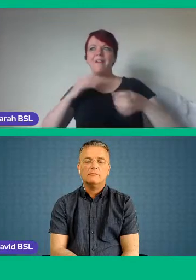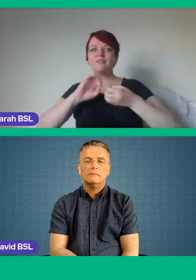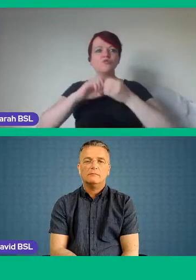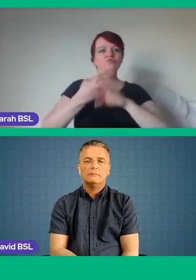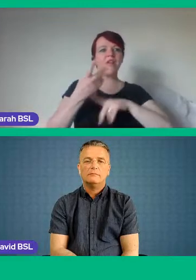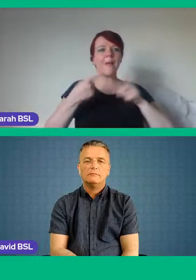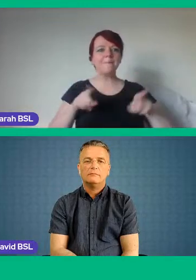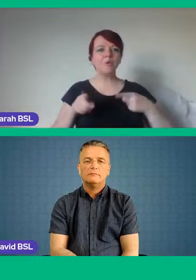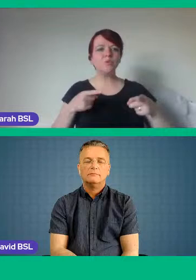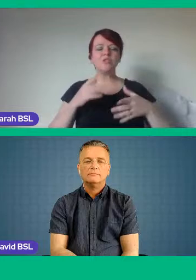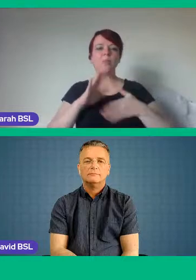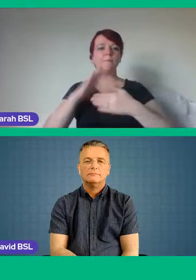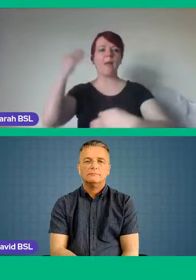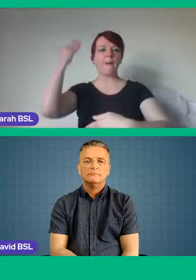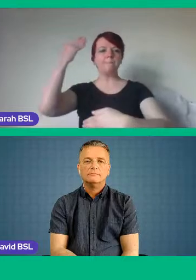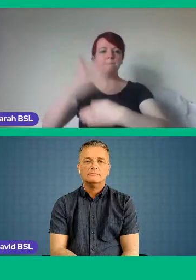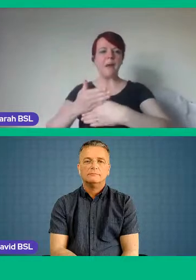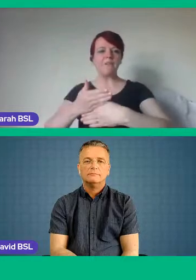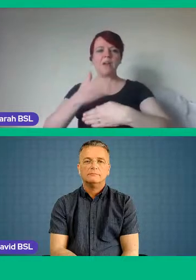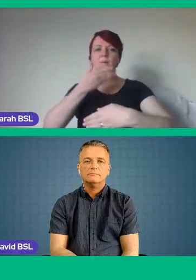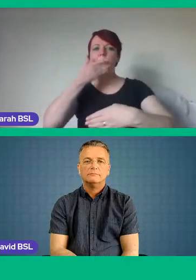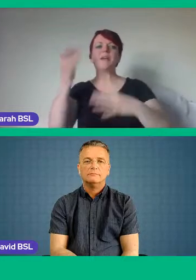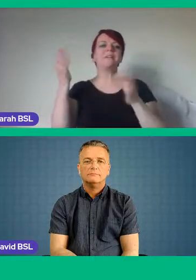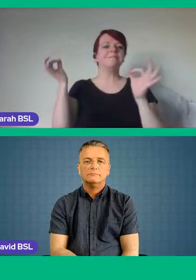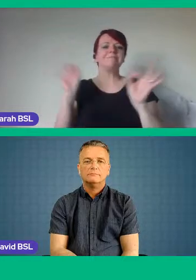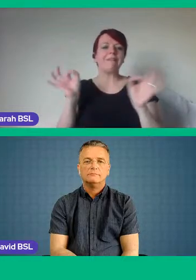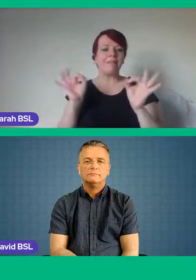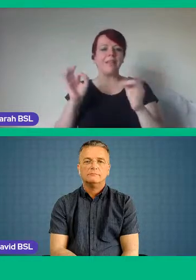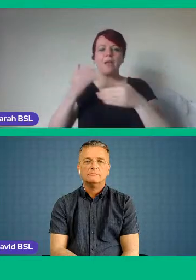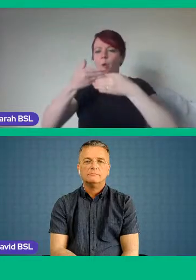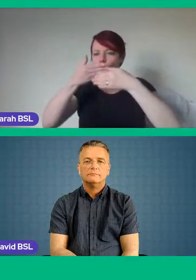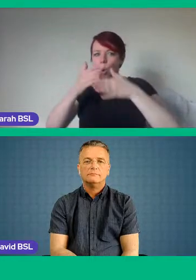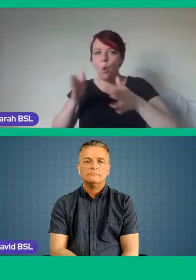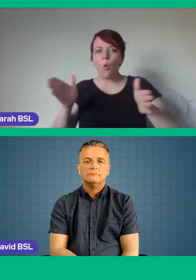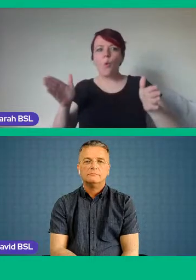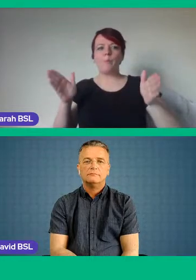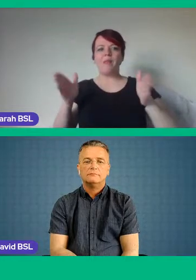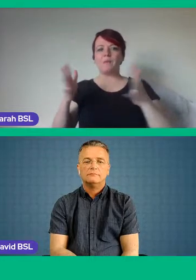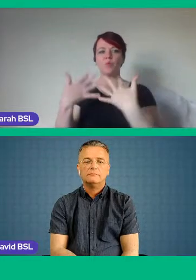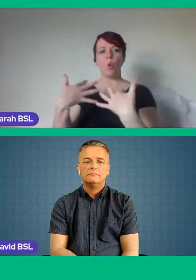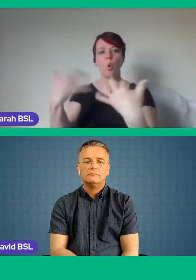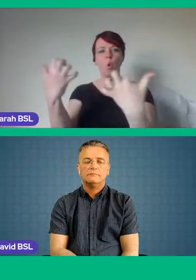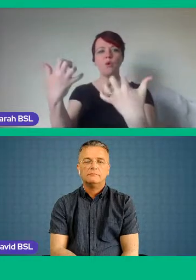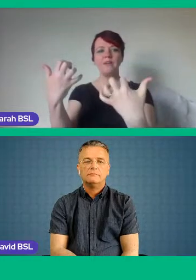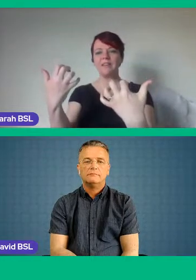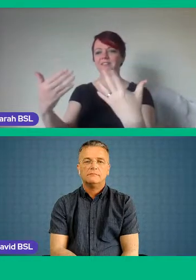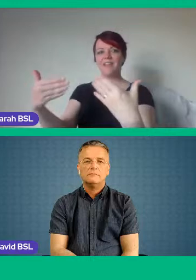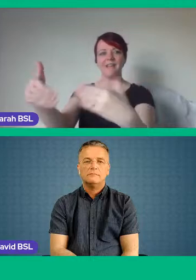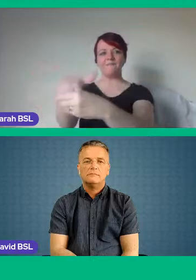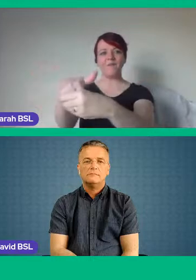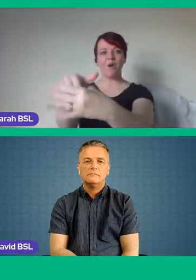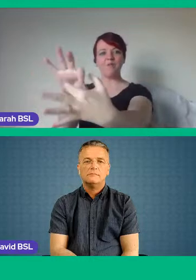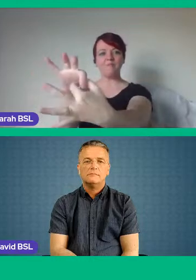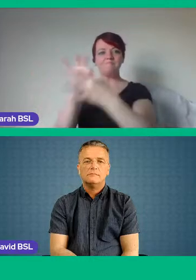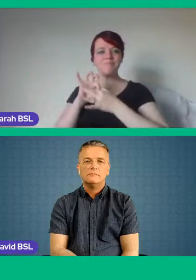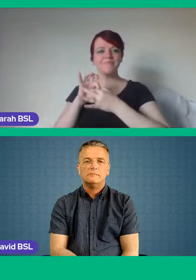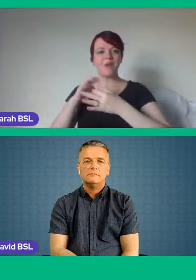around us so that there is no barrier between the audience and the performer?'. I'm really excited and how we break down